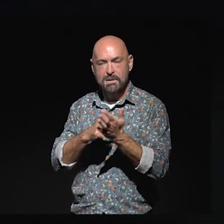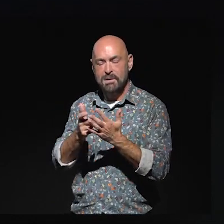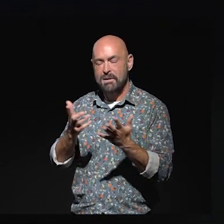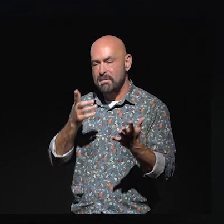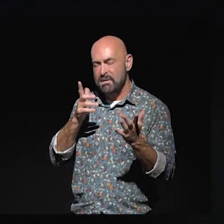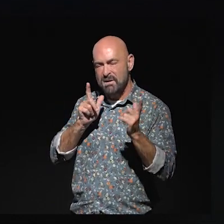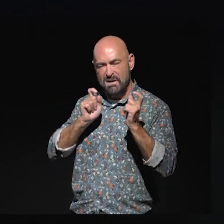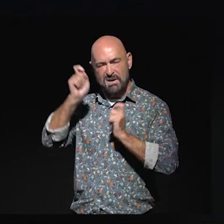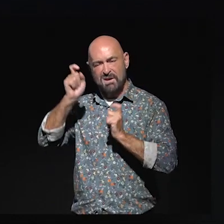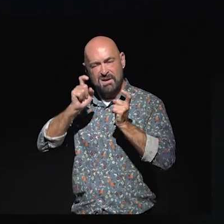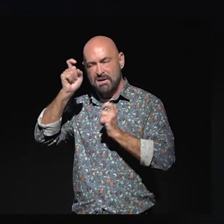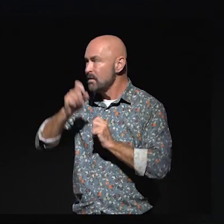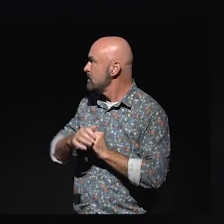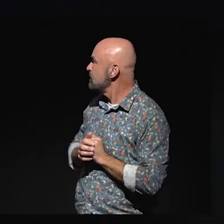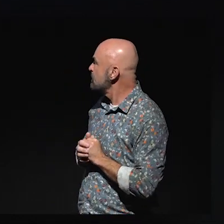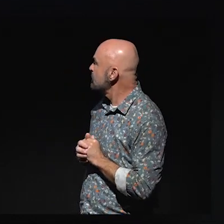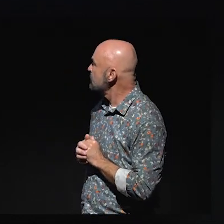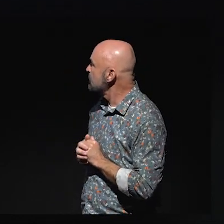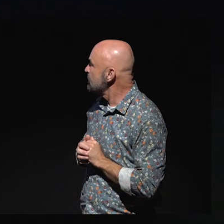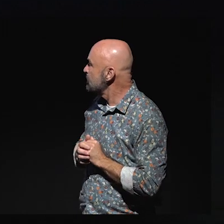which he captures with perfect ease.